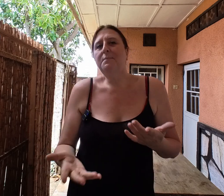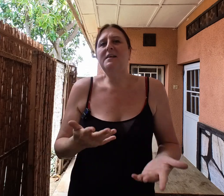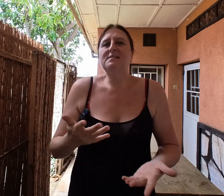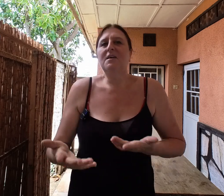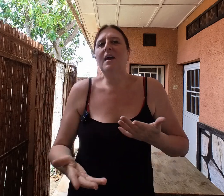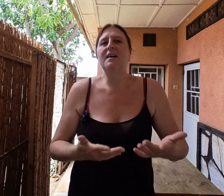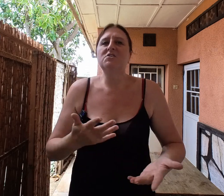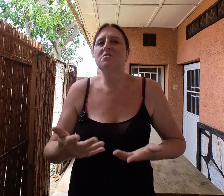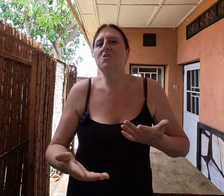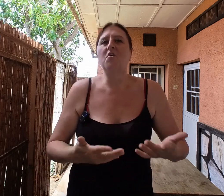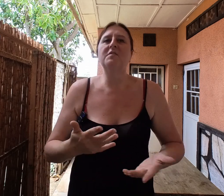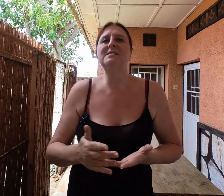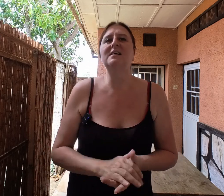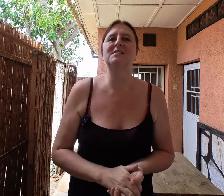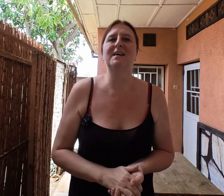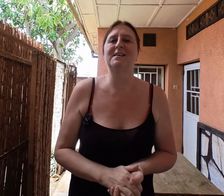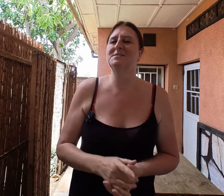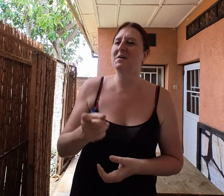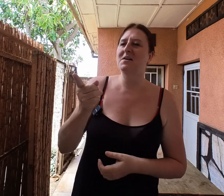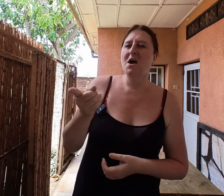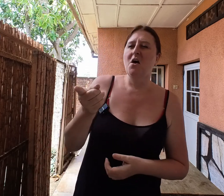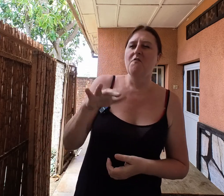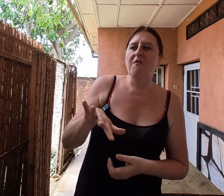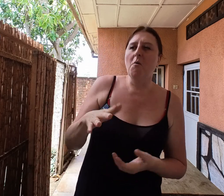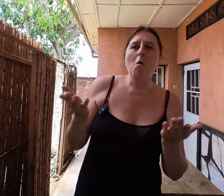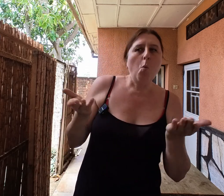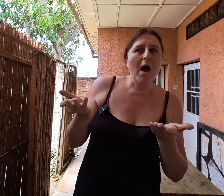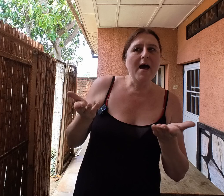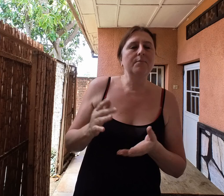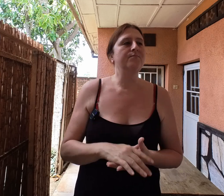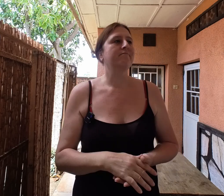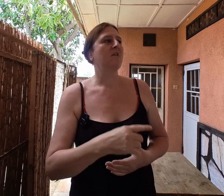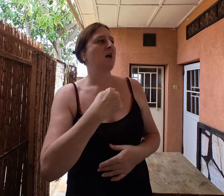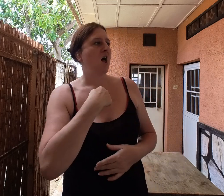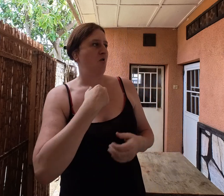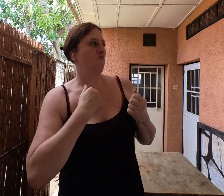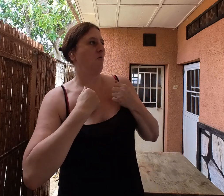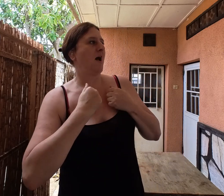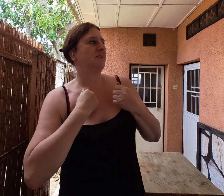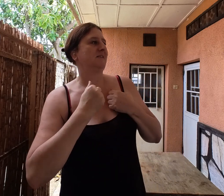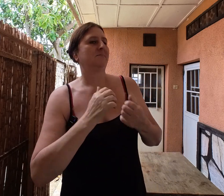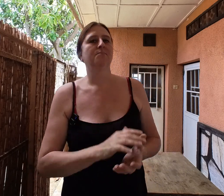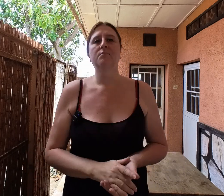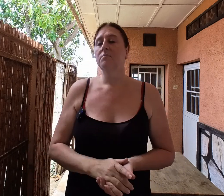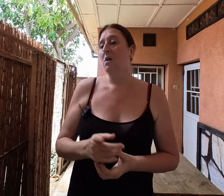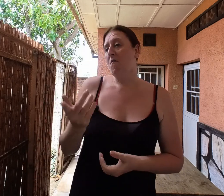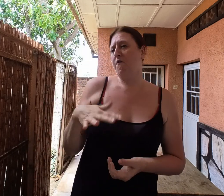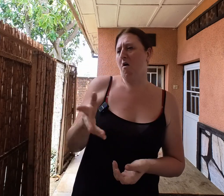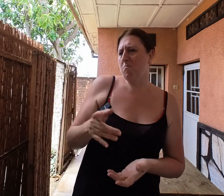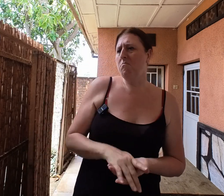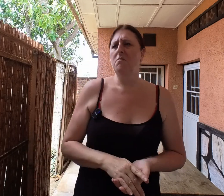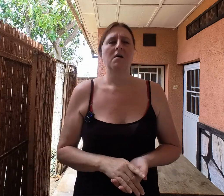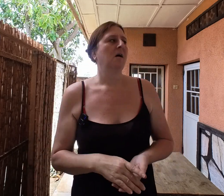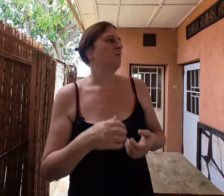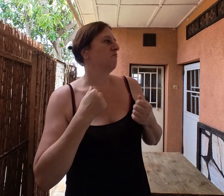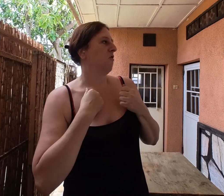it depends how casual the conversation is, but 'from where?' 'Rwanda.' 'From?'